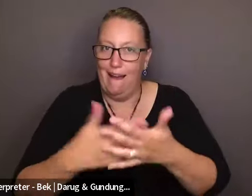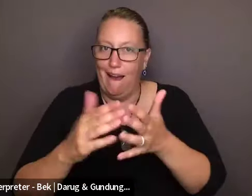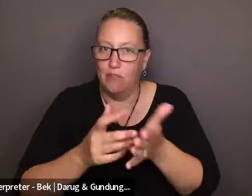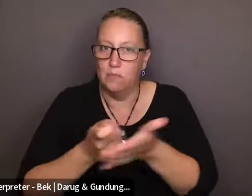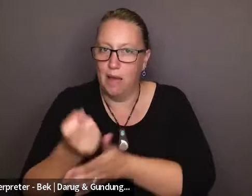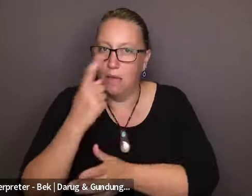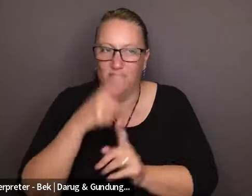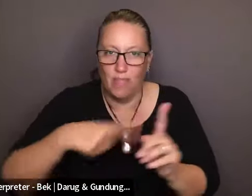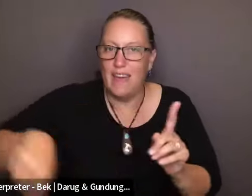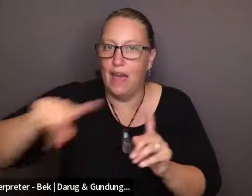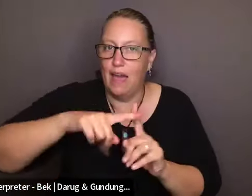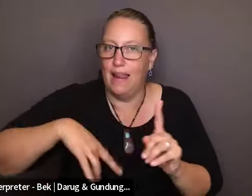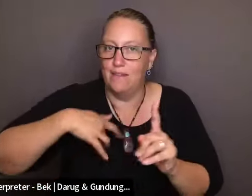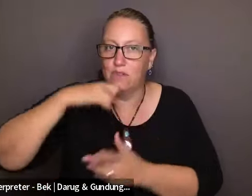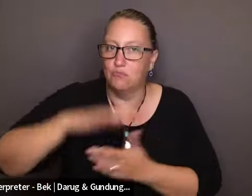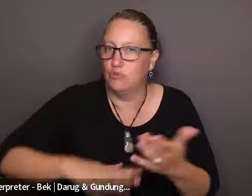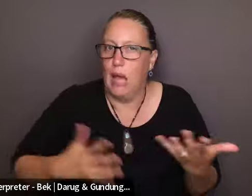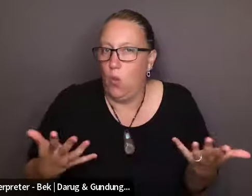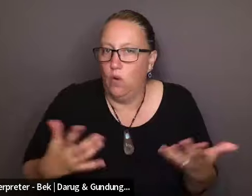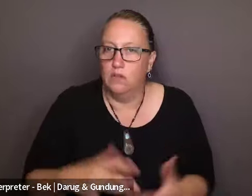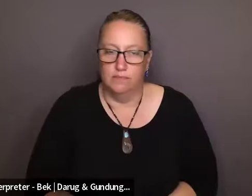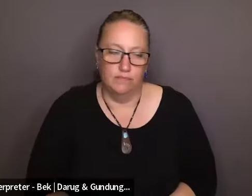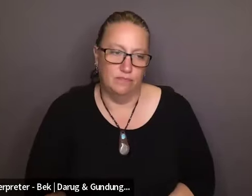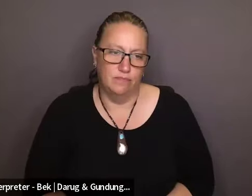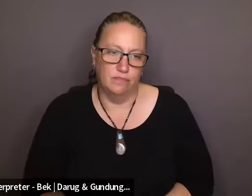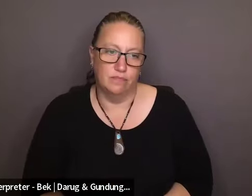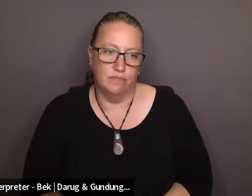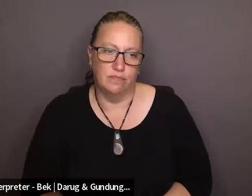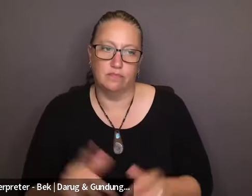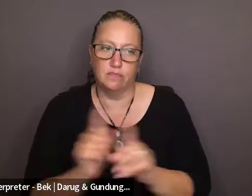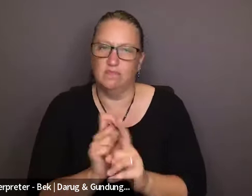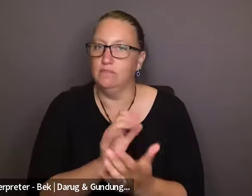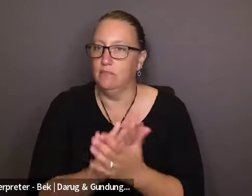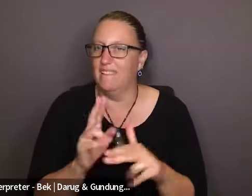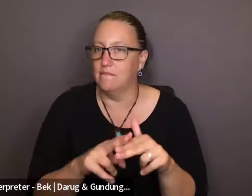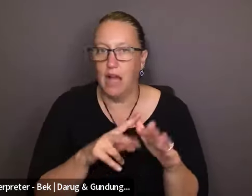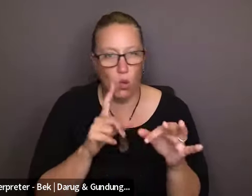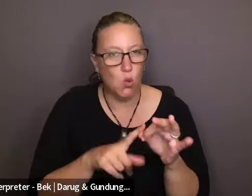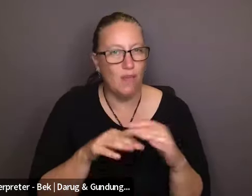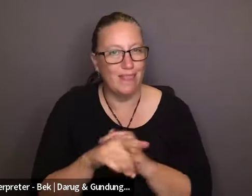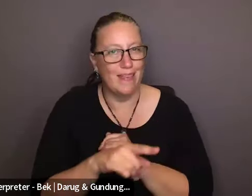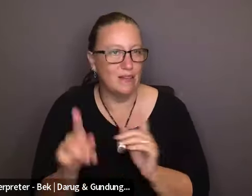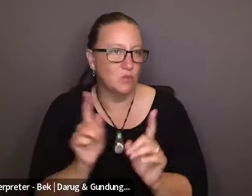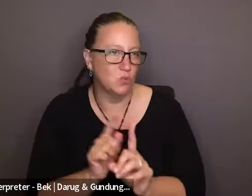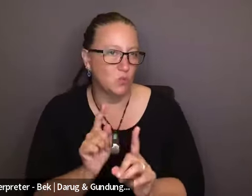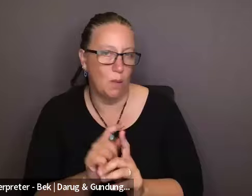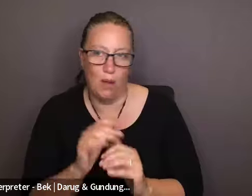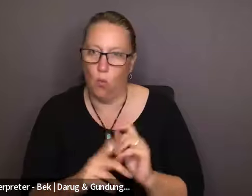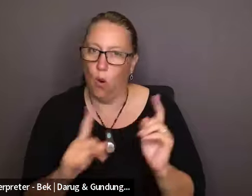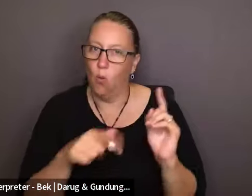planning and costing access and inclusion, it gives you practical steps for how to pay people for their lived